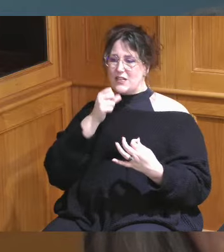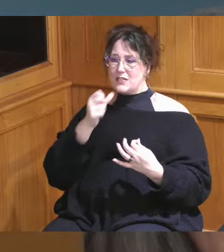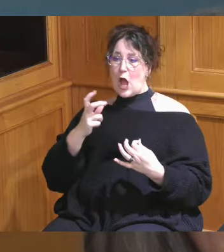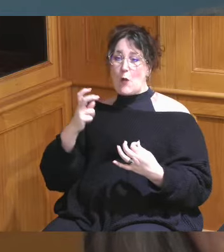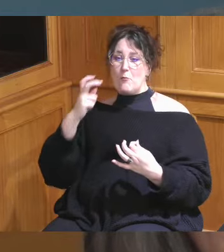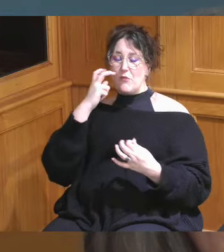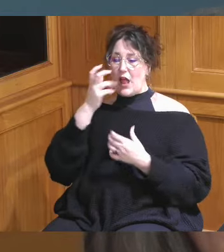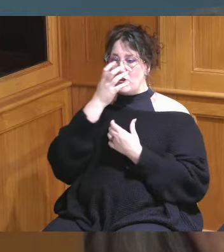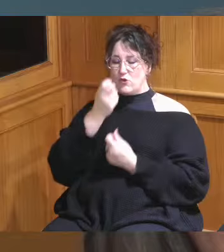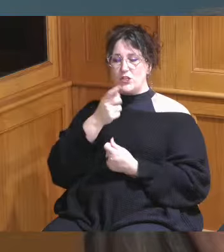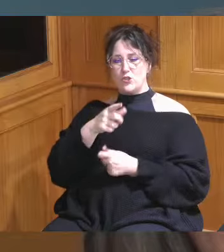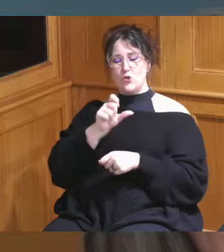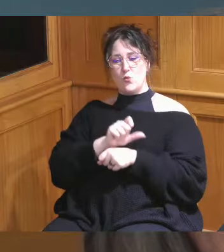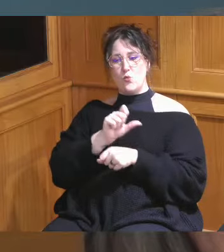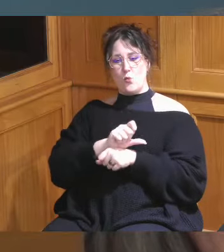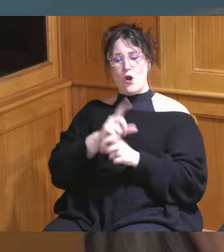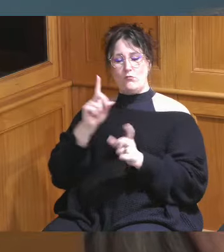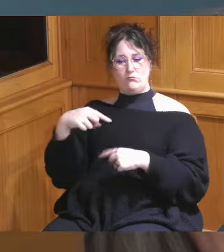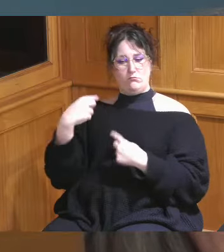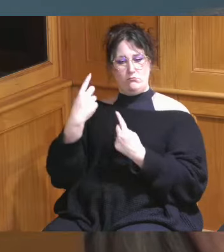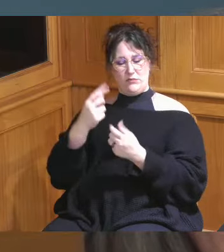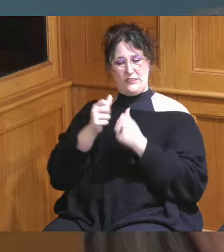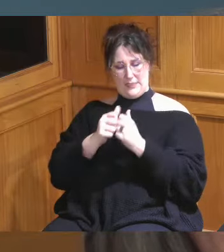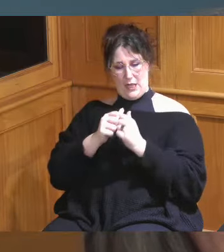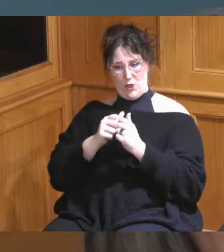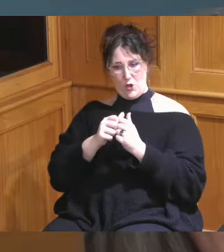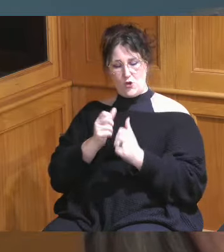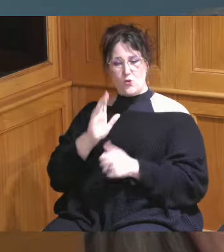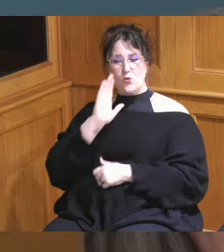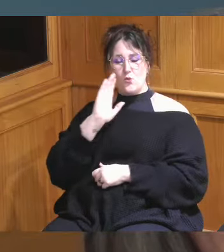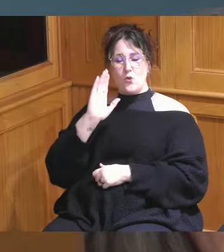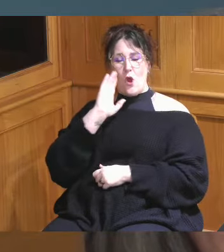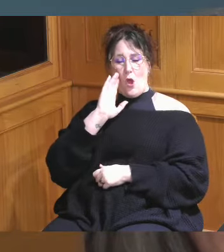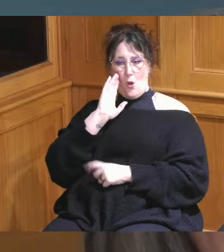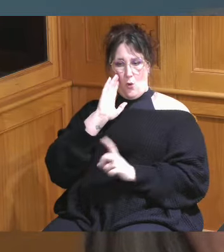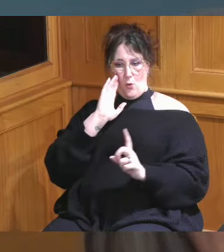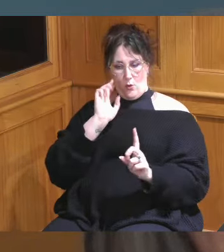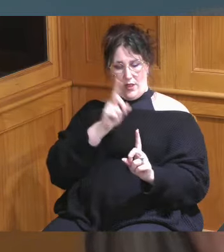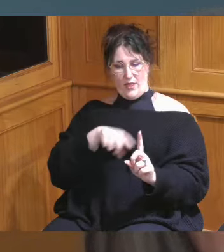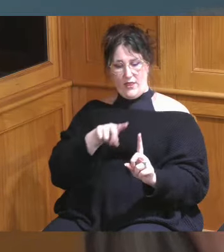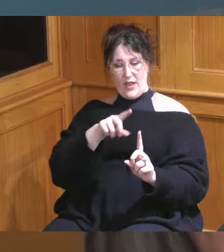you've worked with people for a while and you know that they're there for the greater good of this